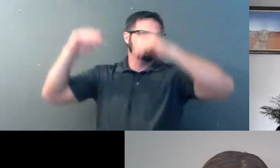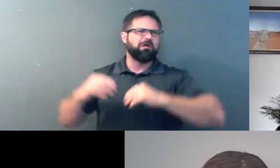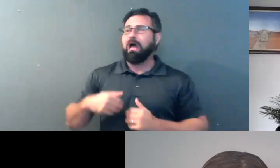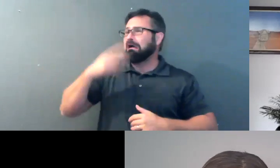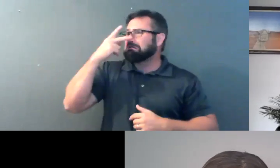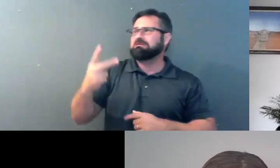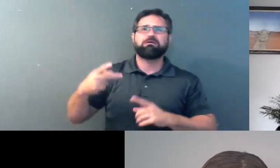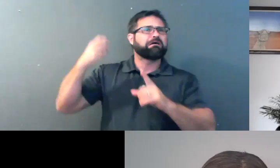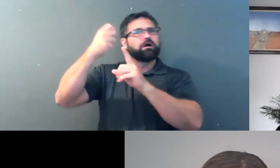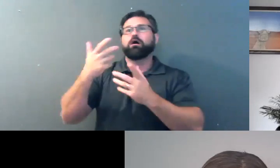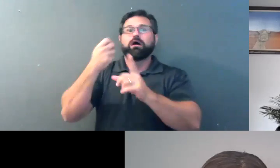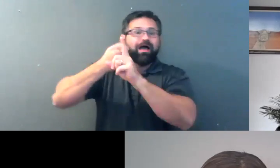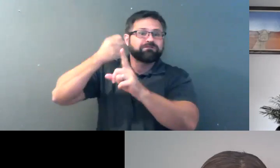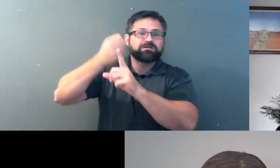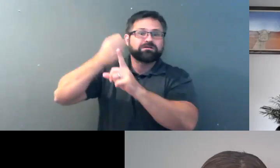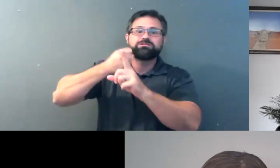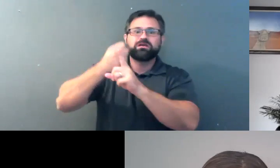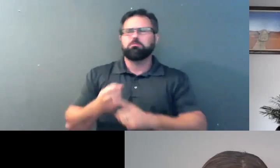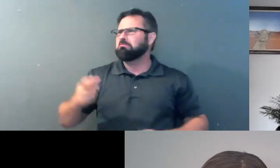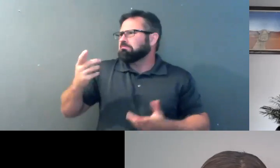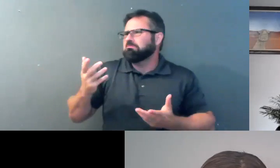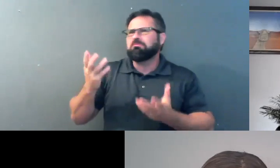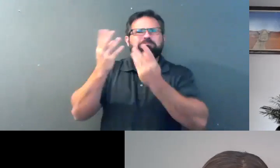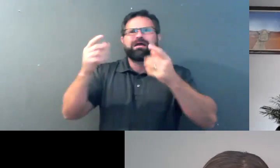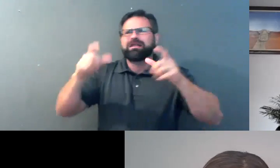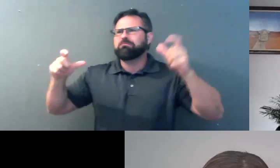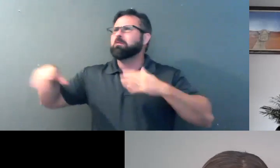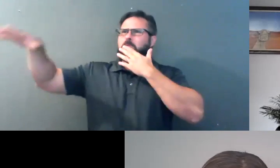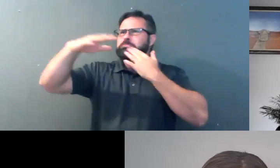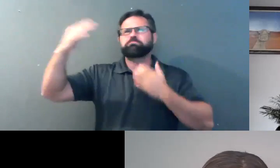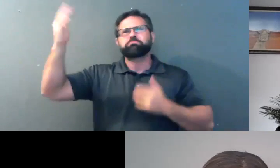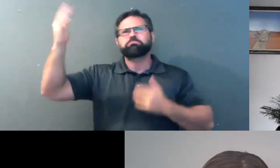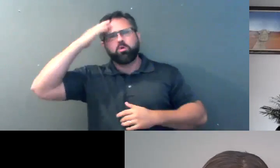that more needs to be done to strengthen inclusion of people with disabilities in humanitarian action